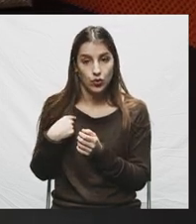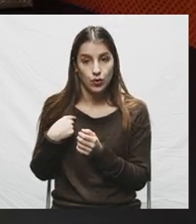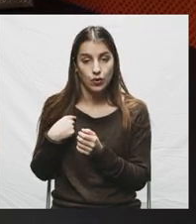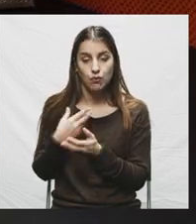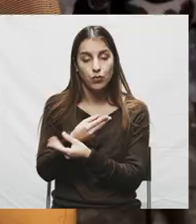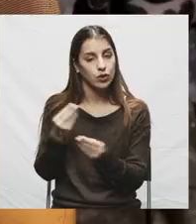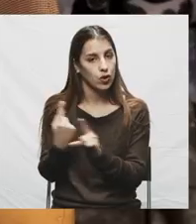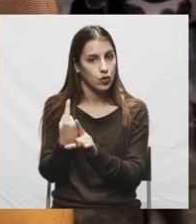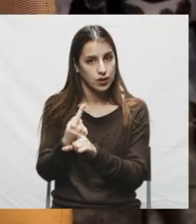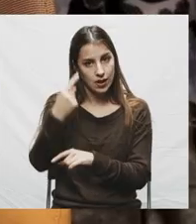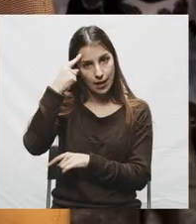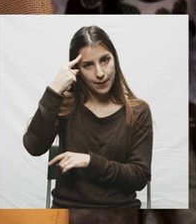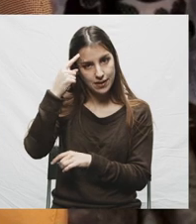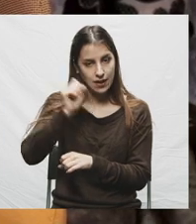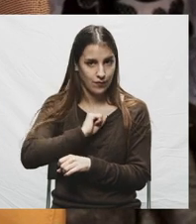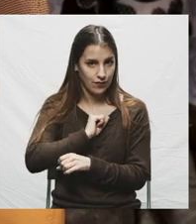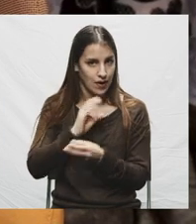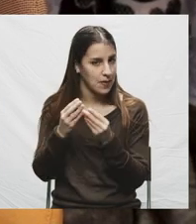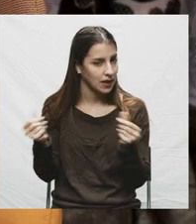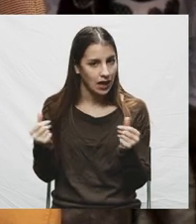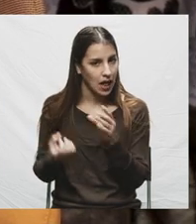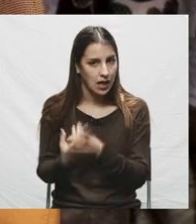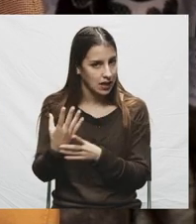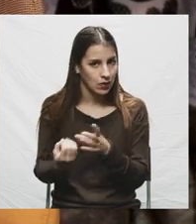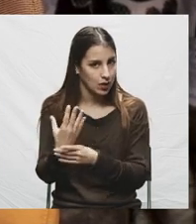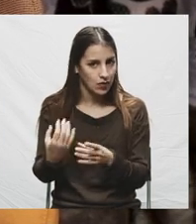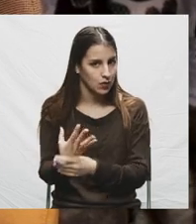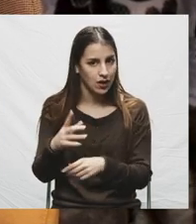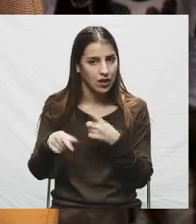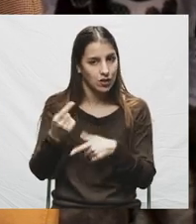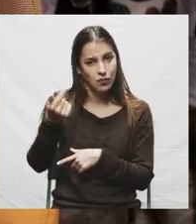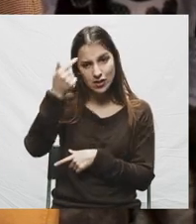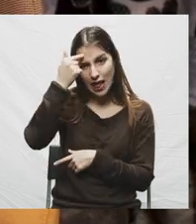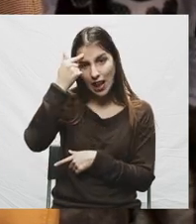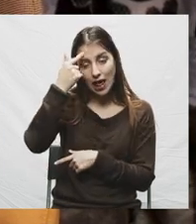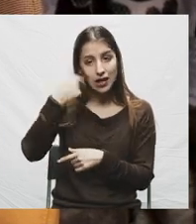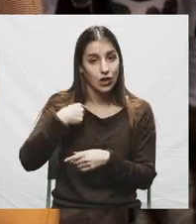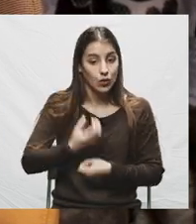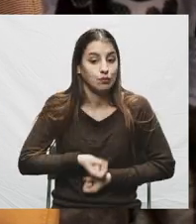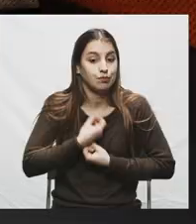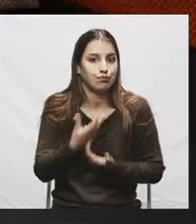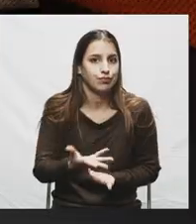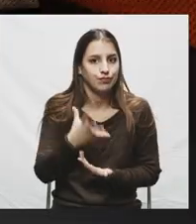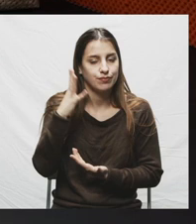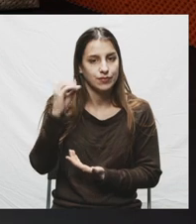“I create so much material, that it’s a waste no to use it.” What do I.. — What do I do with this?